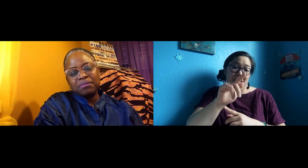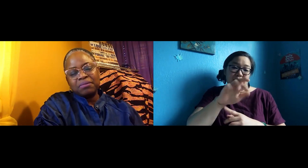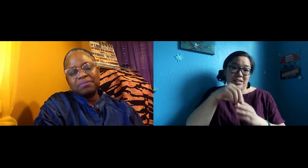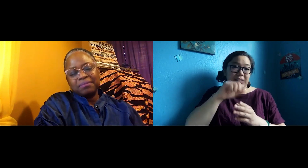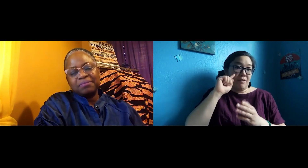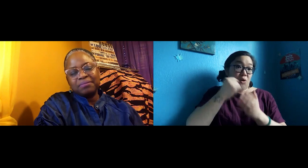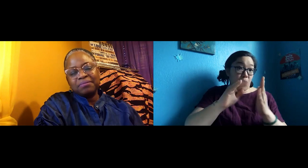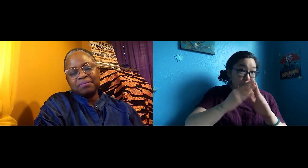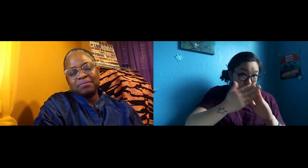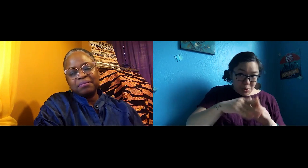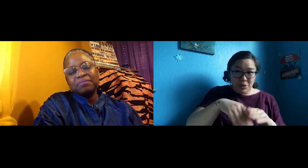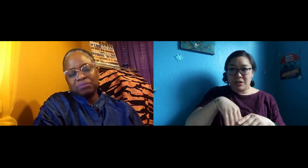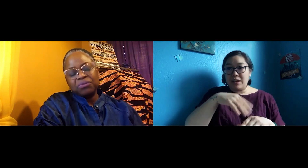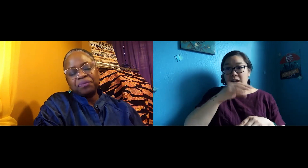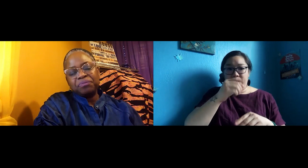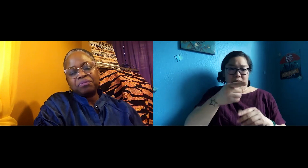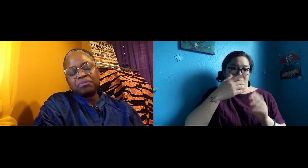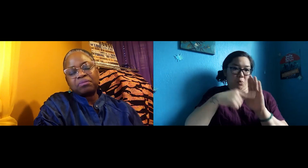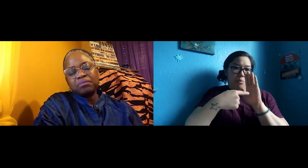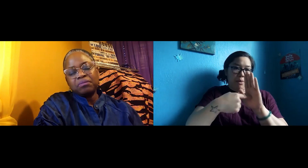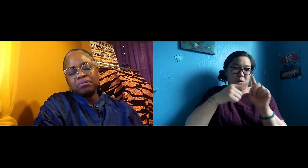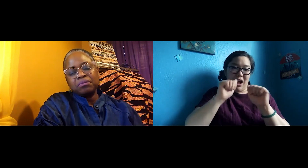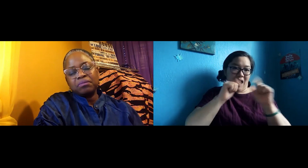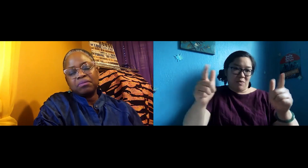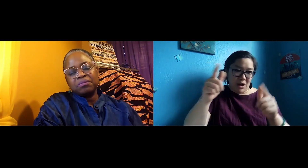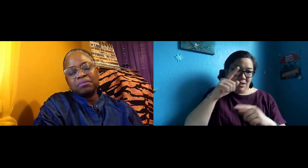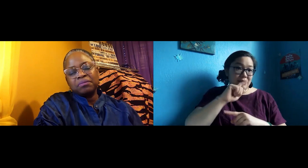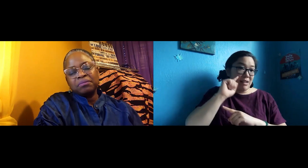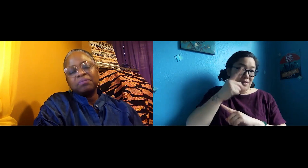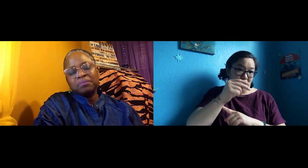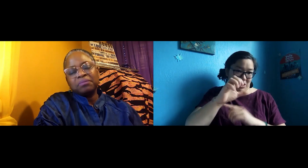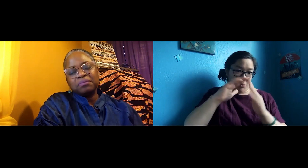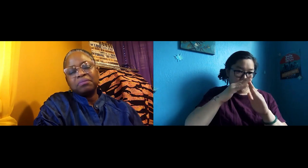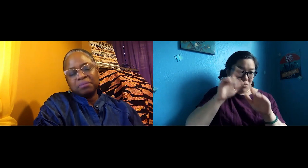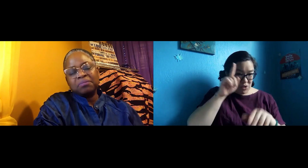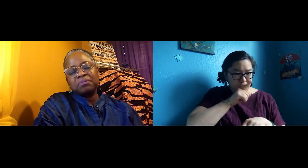as a trailblazer in the Deaf arts community, and as a role model to the entire Deaf